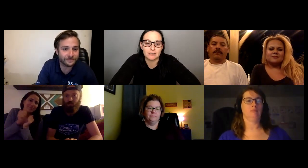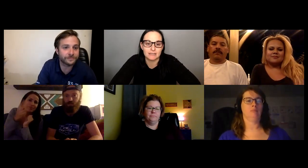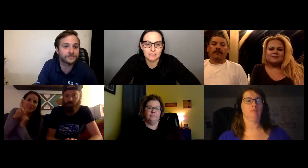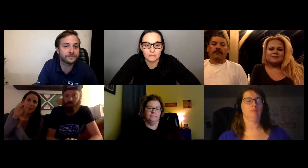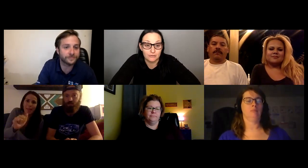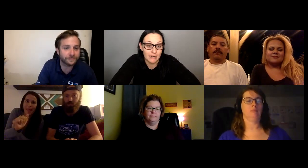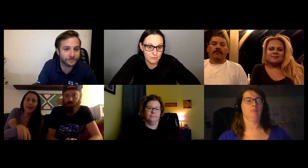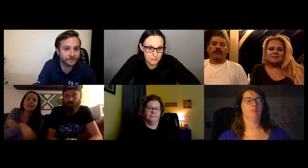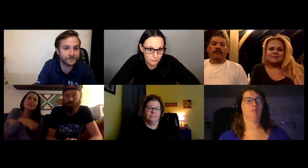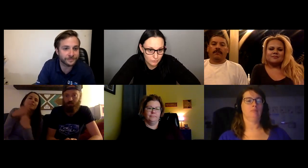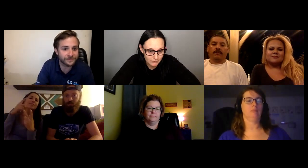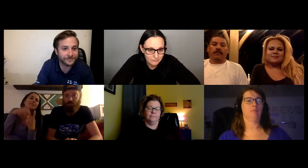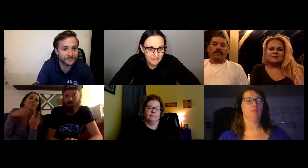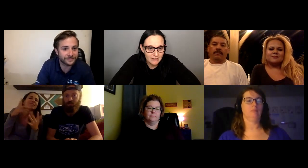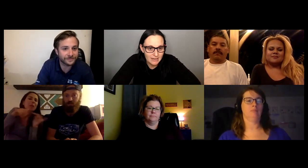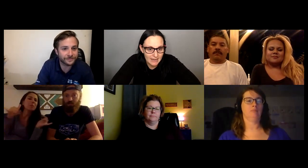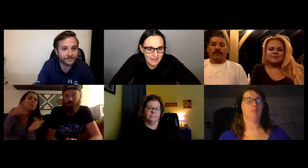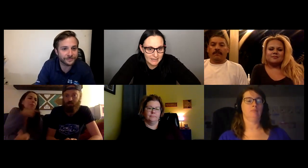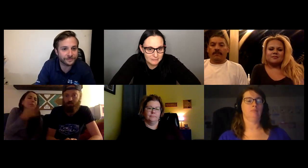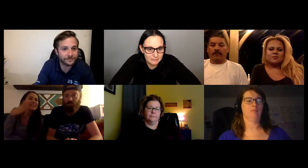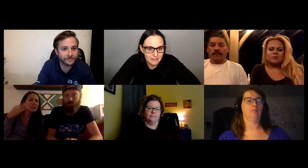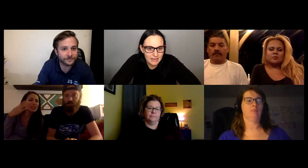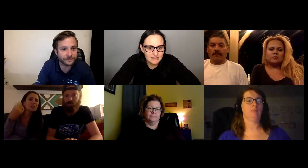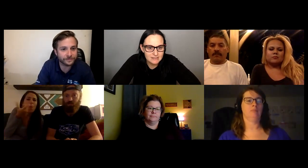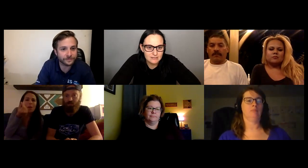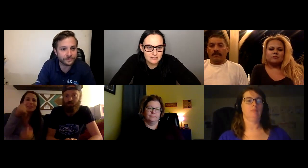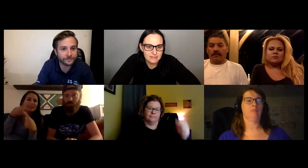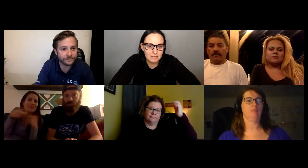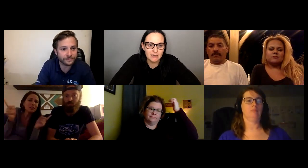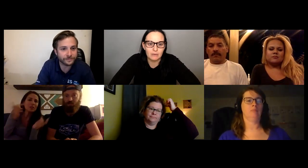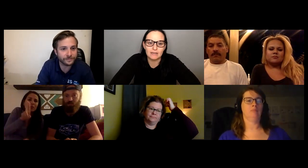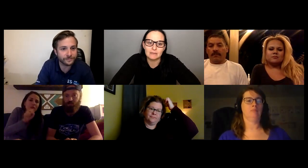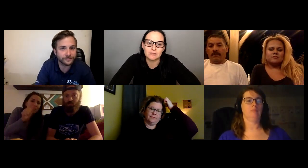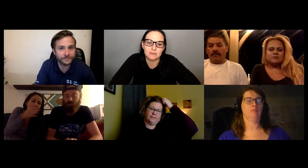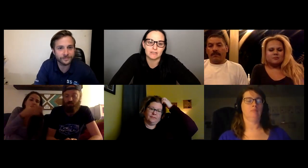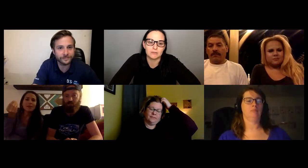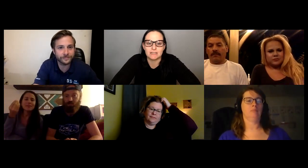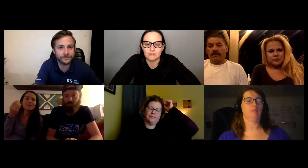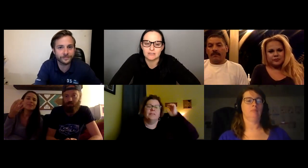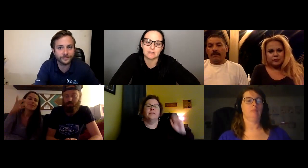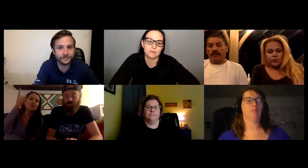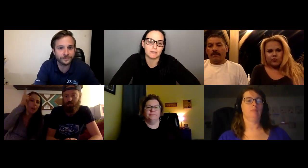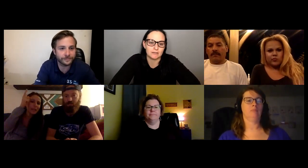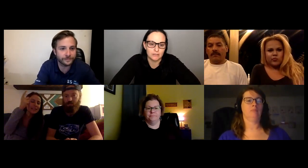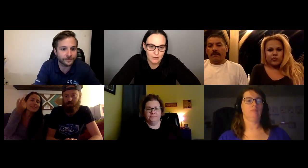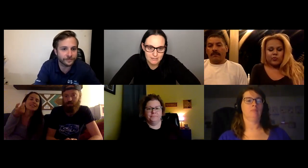to continue graduate school um and damian i wanted him to experience